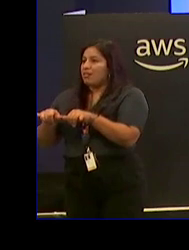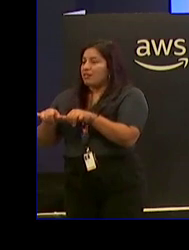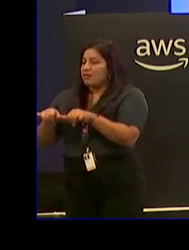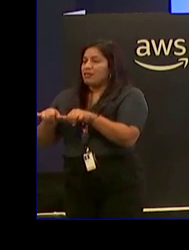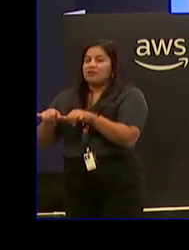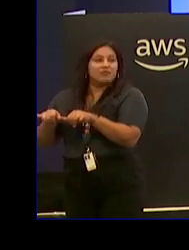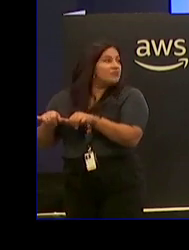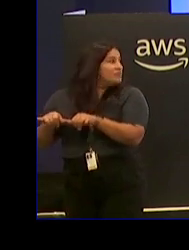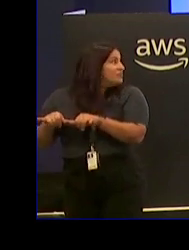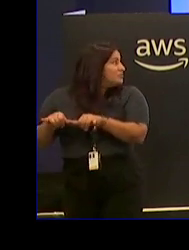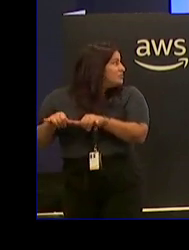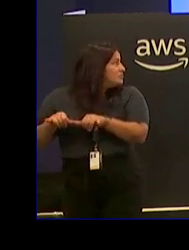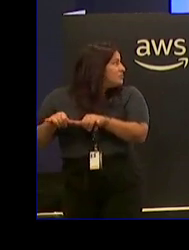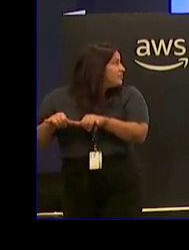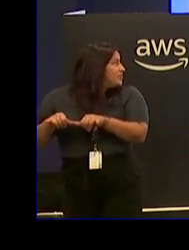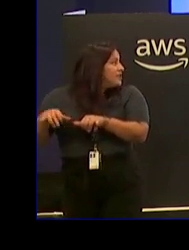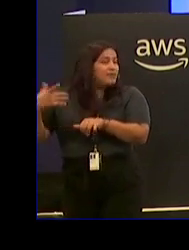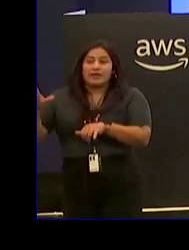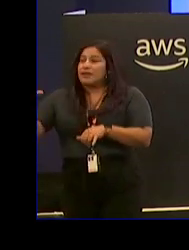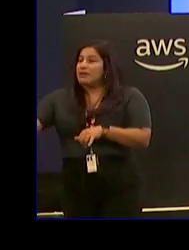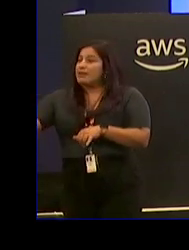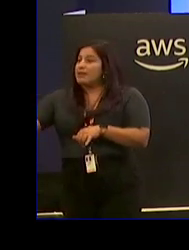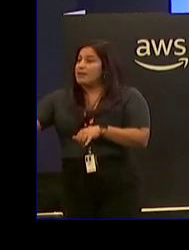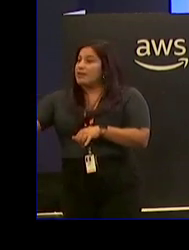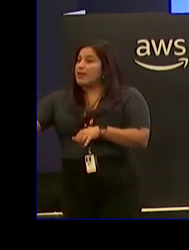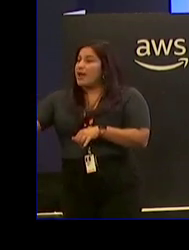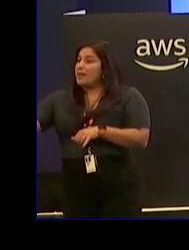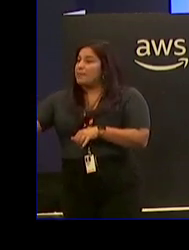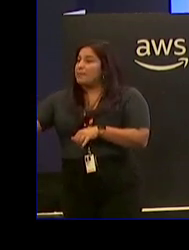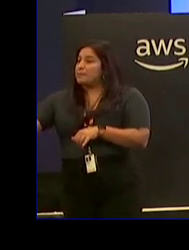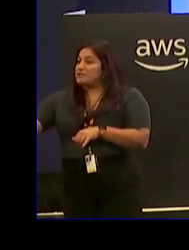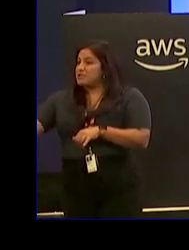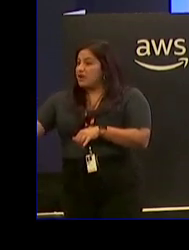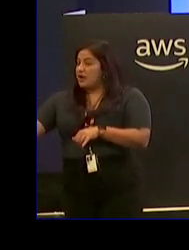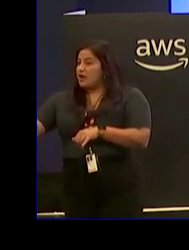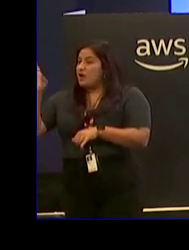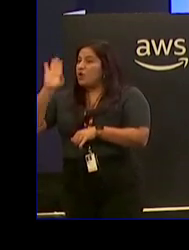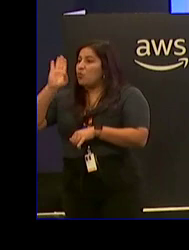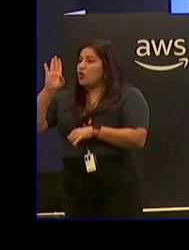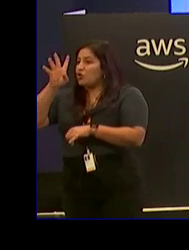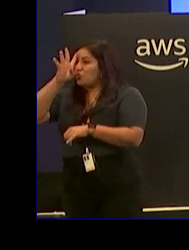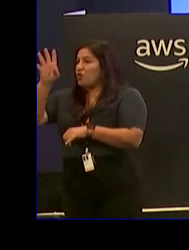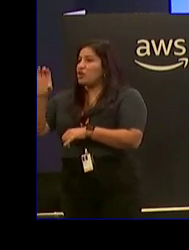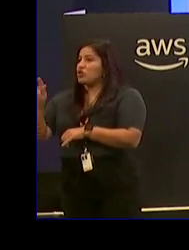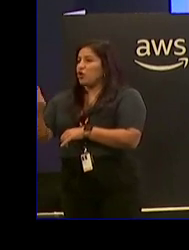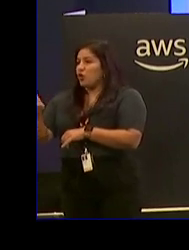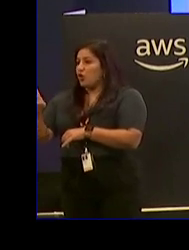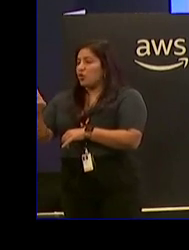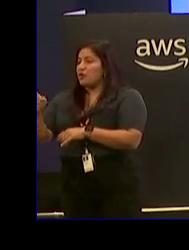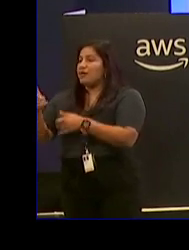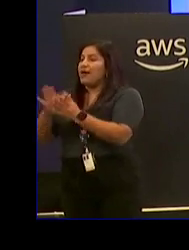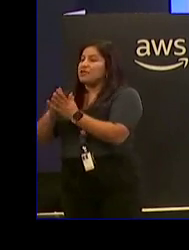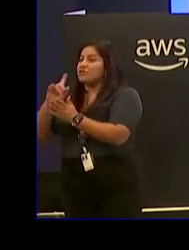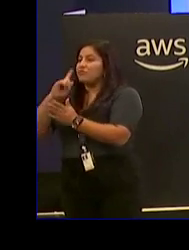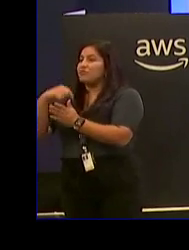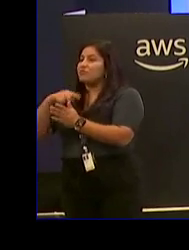and the Lambda creates a few lines of code as recognition to give us the yaw and pitch values